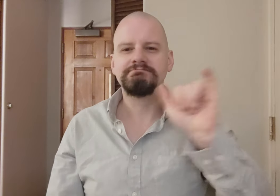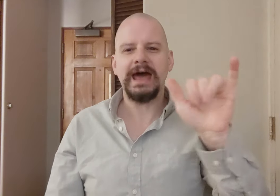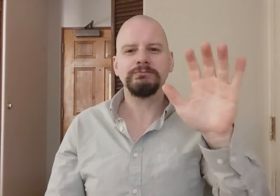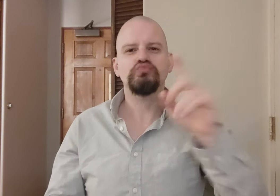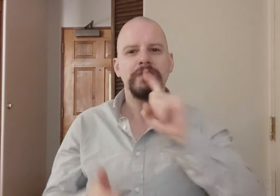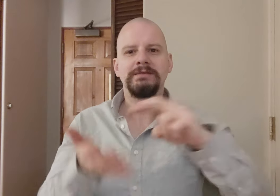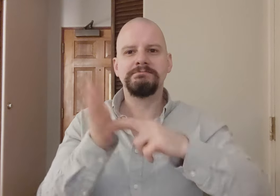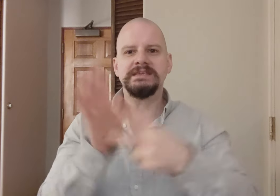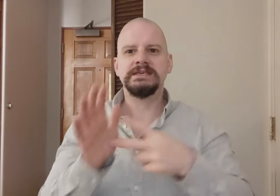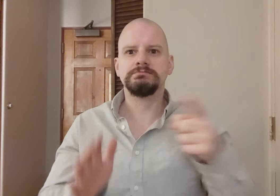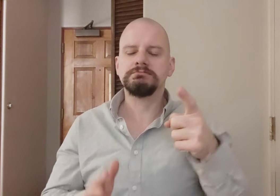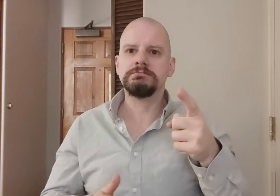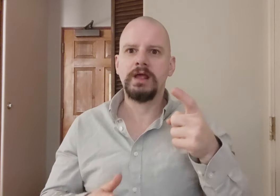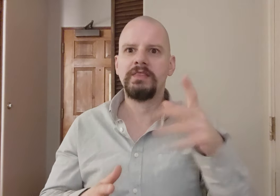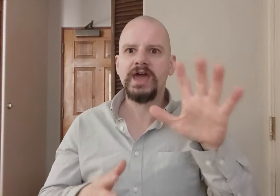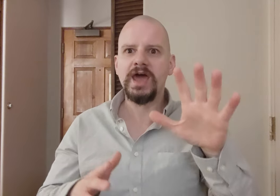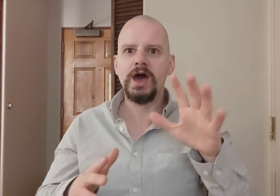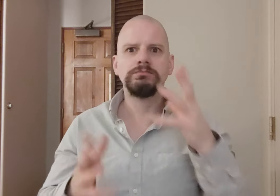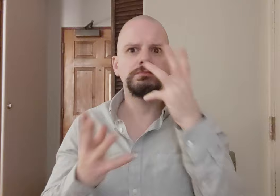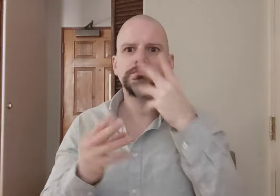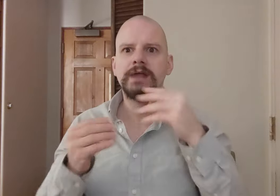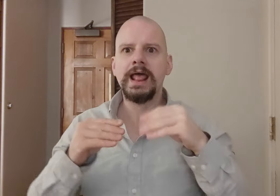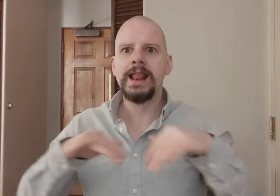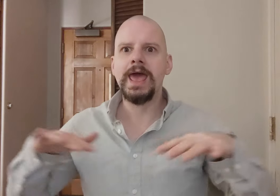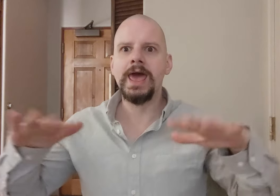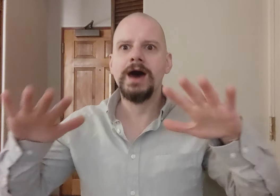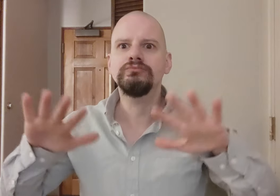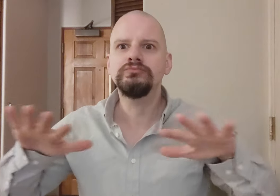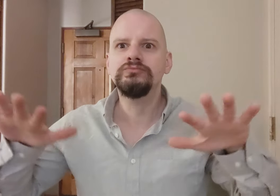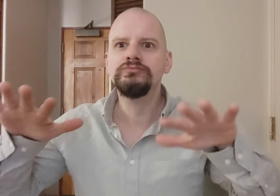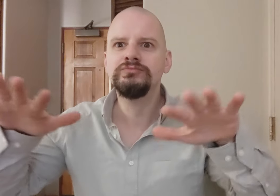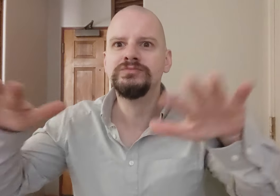That is the meaning of beautiful land.